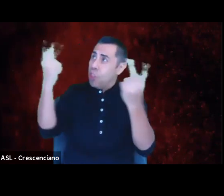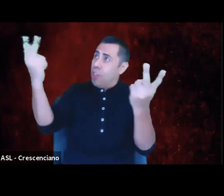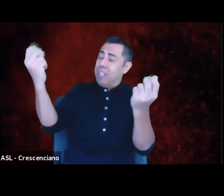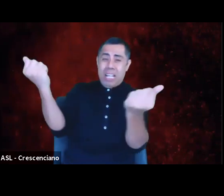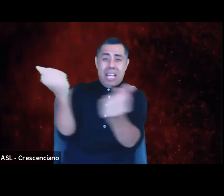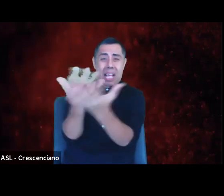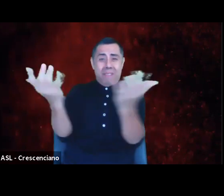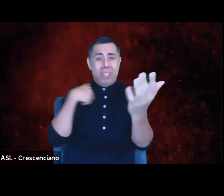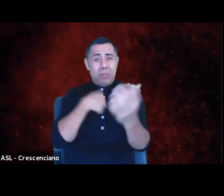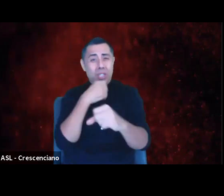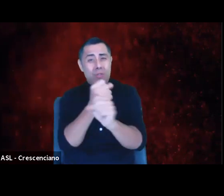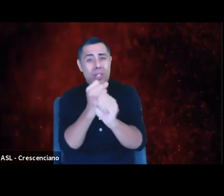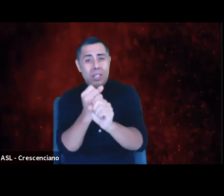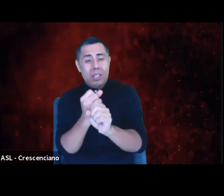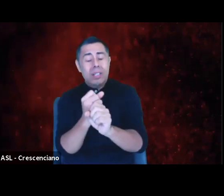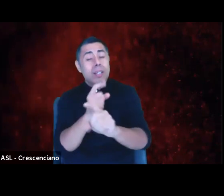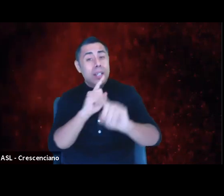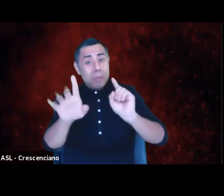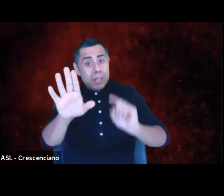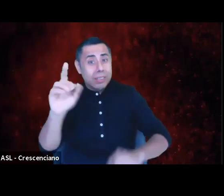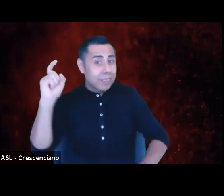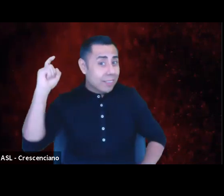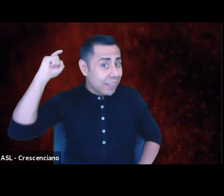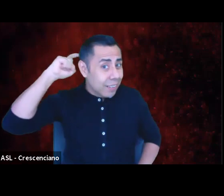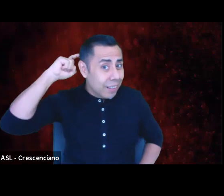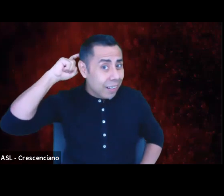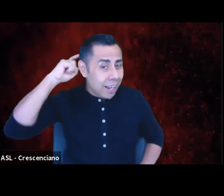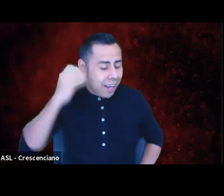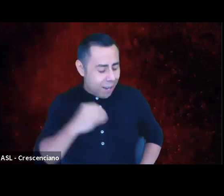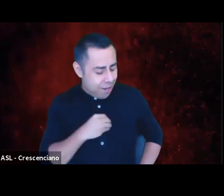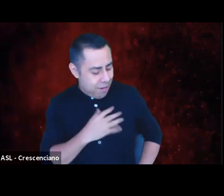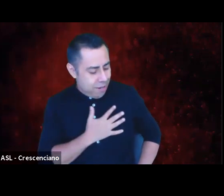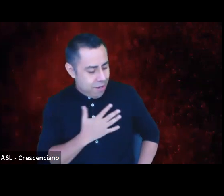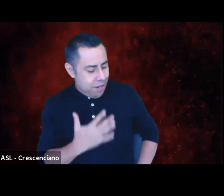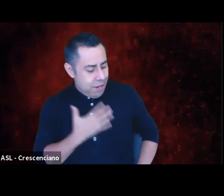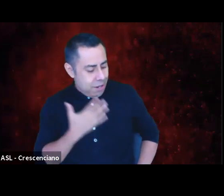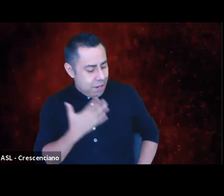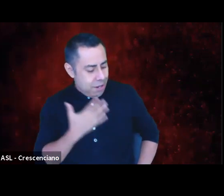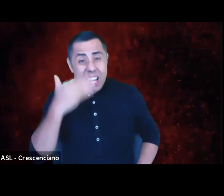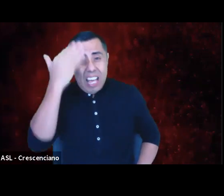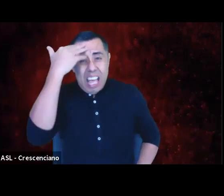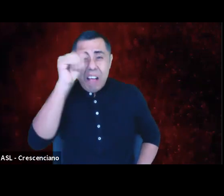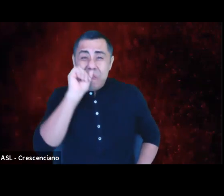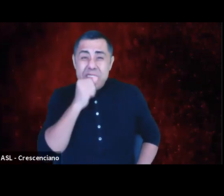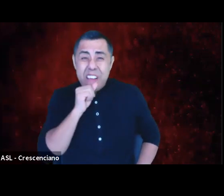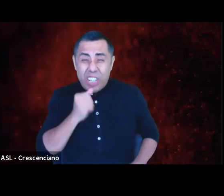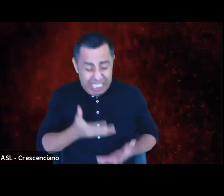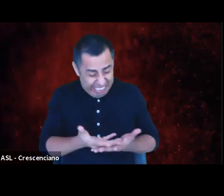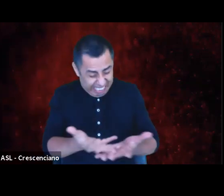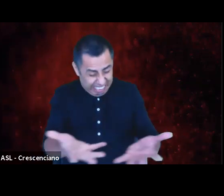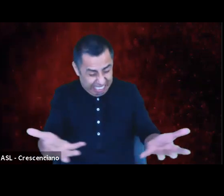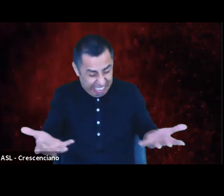And yet knowing this brings me joy because inherent in this awareness of suffering is the potential for the suffering to stop,